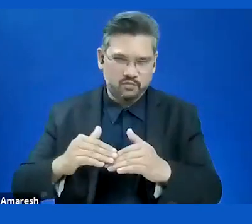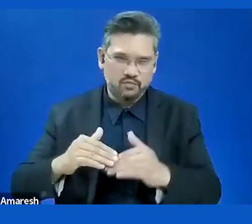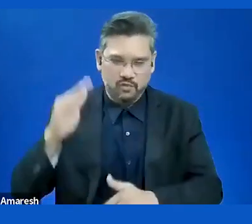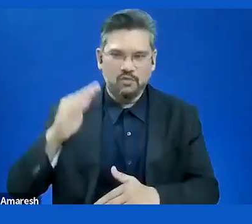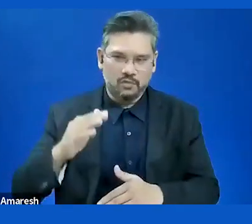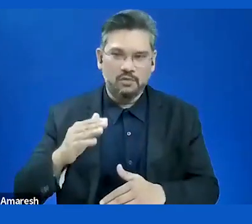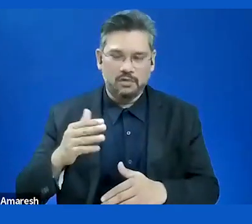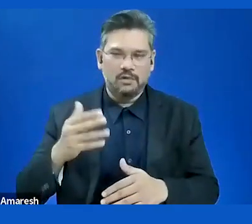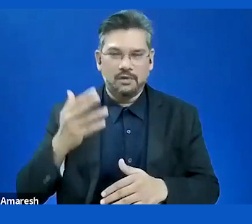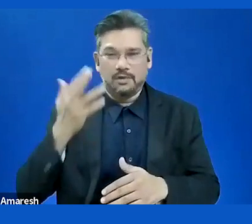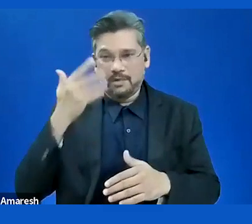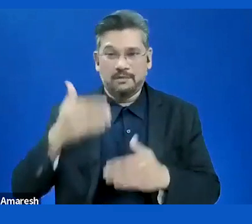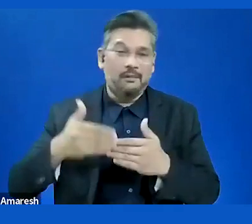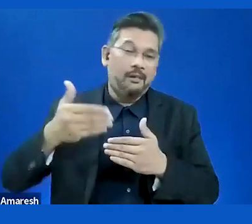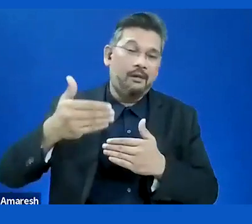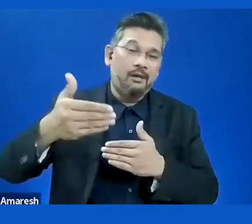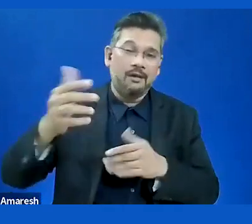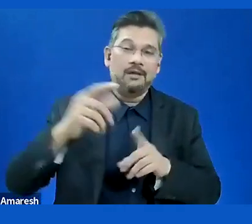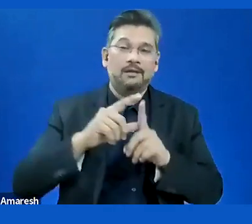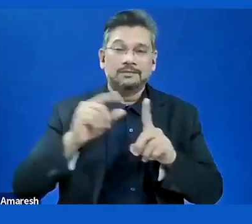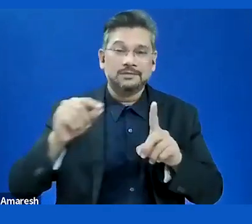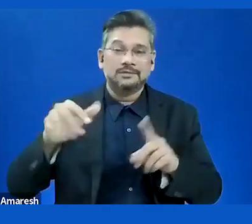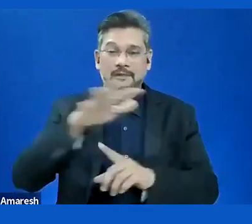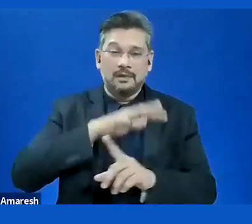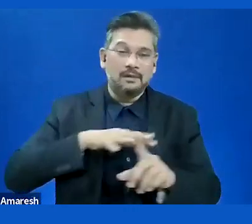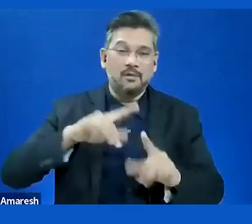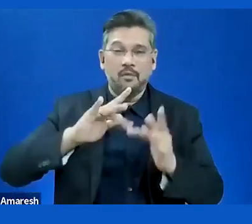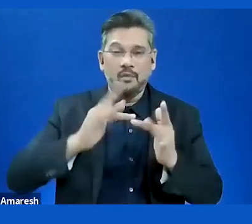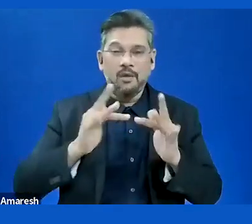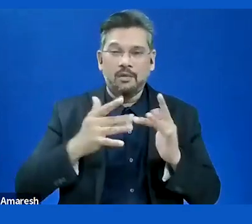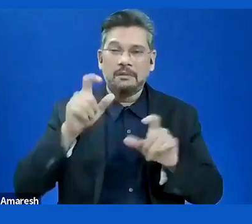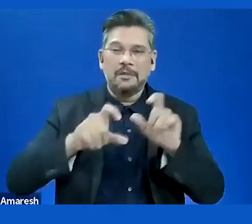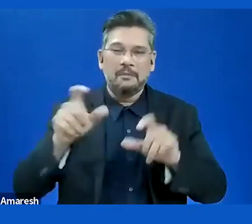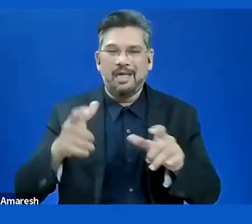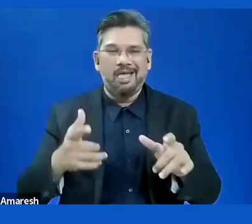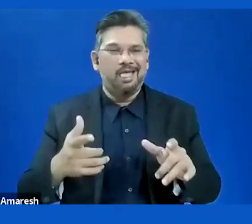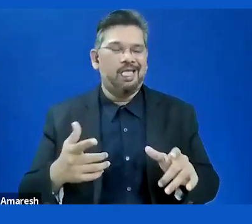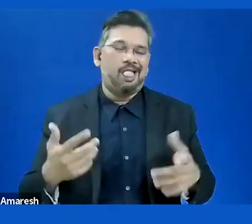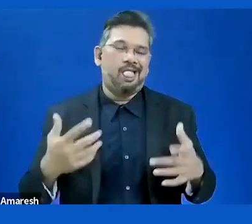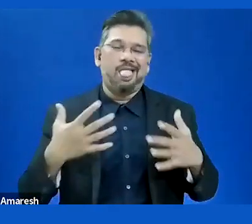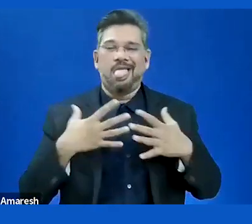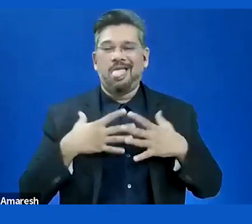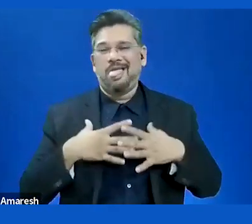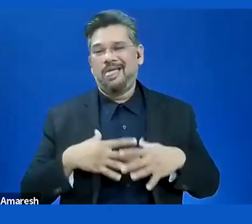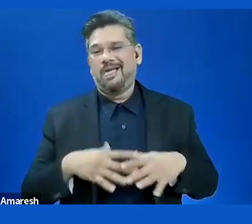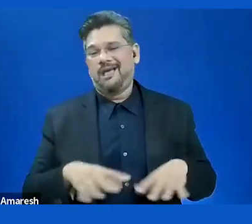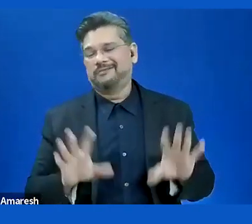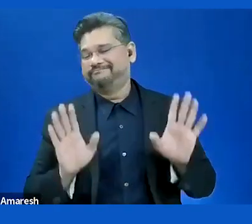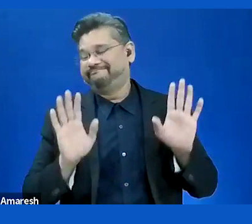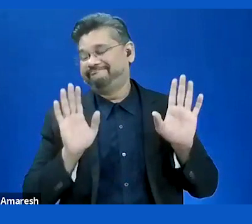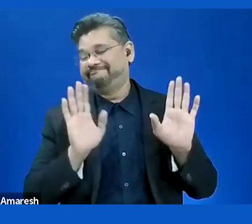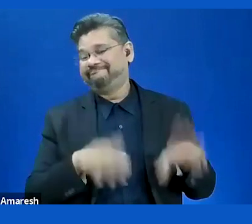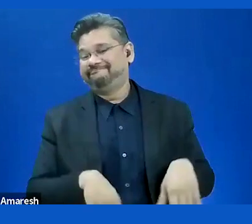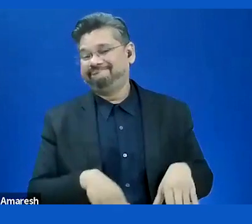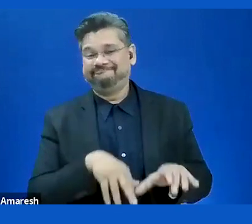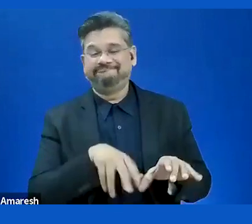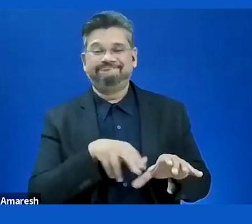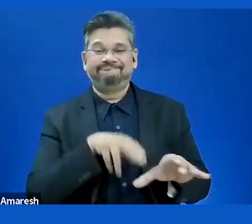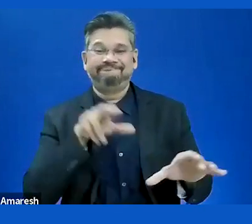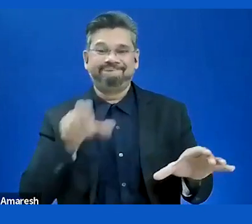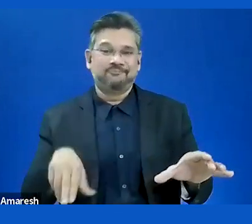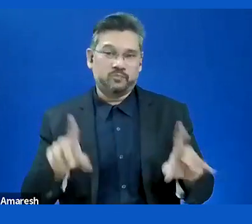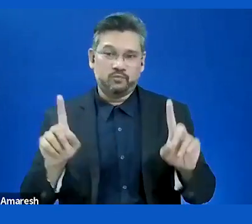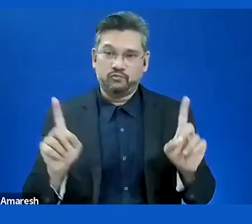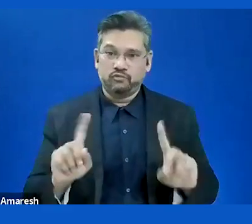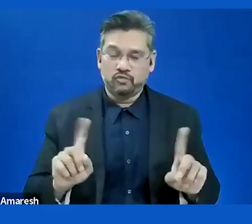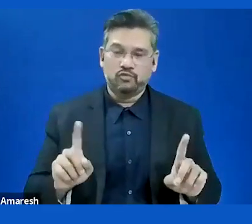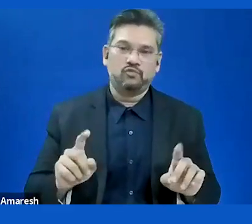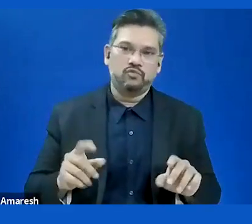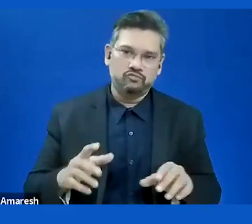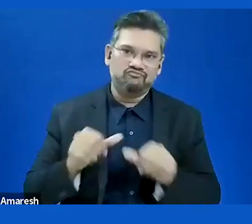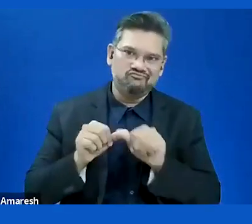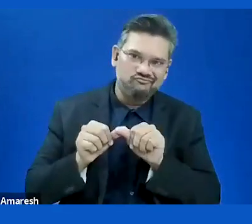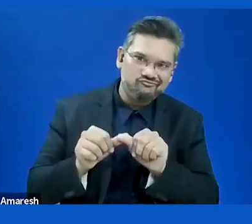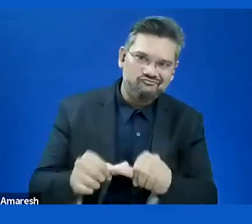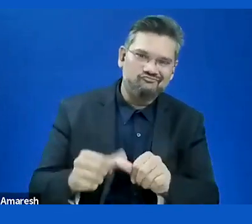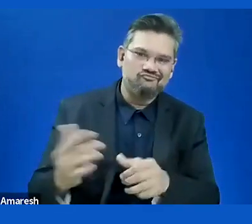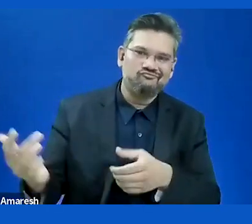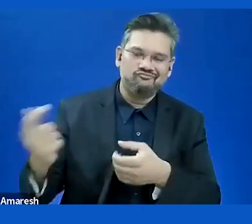in the digital world. Everybody knows the people have to switch for online banking.